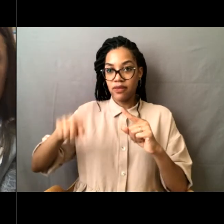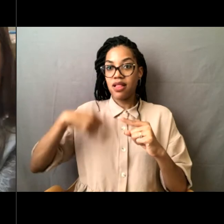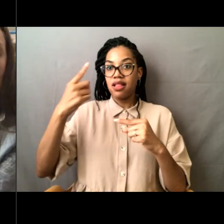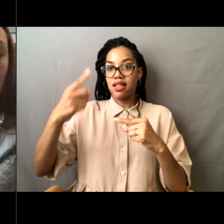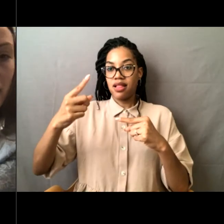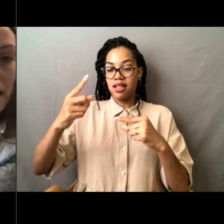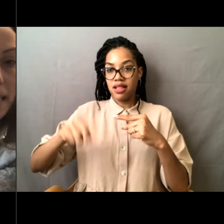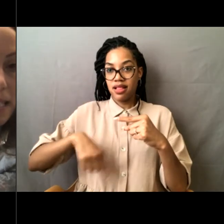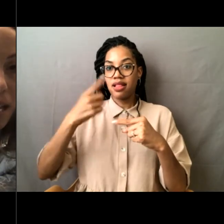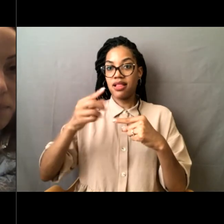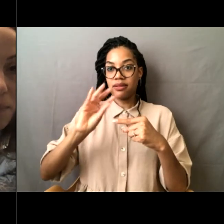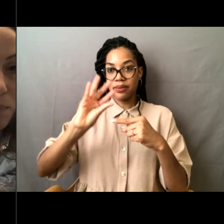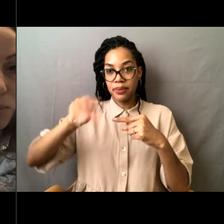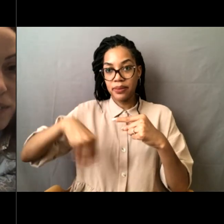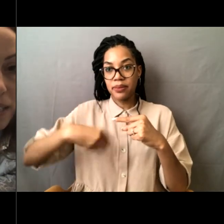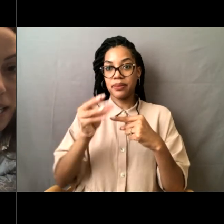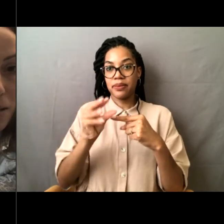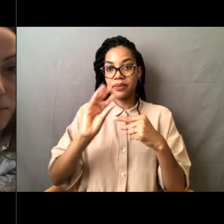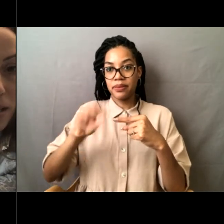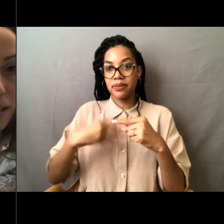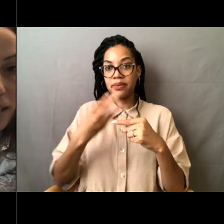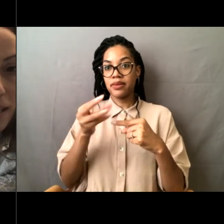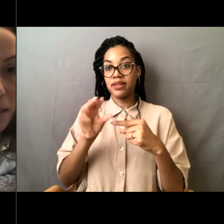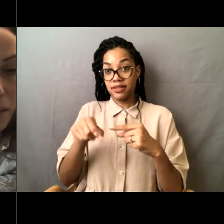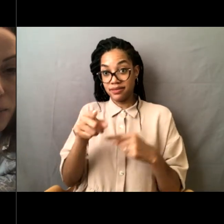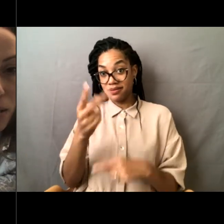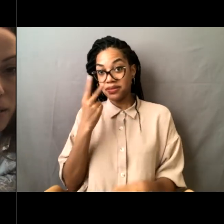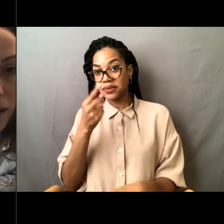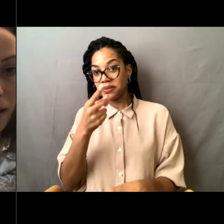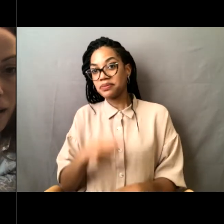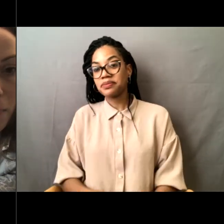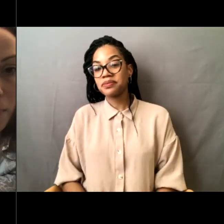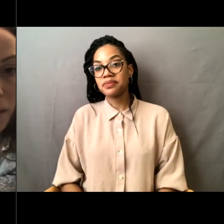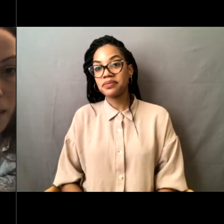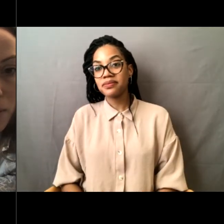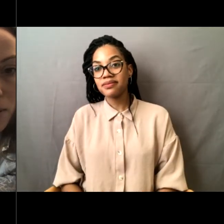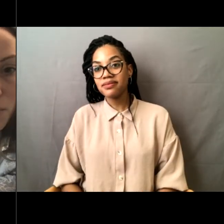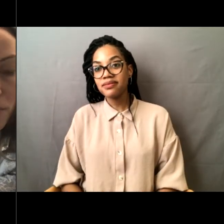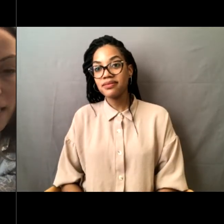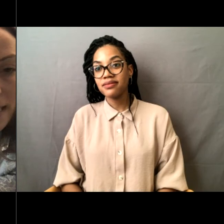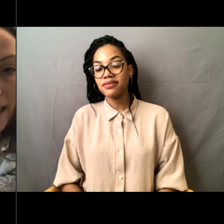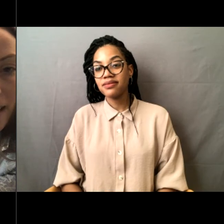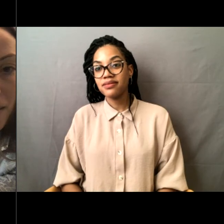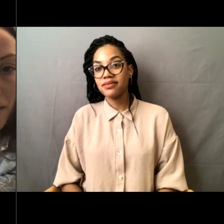So you can kind of see, as I'm moving the camera, I'm able to look up and I'm able to move it down.